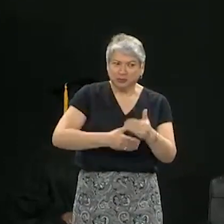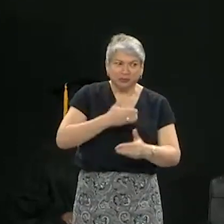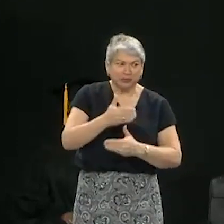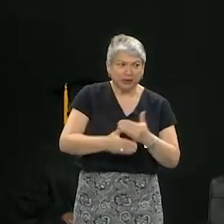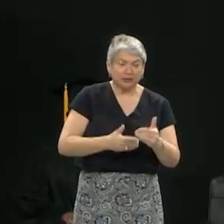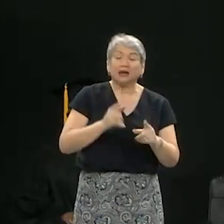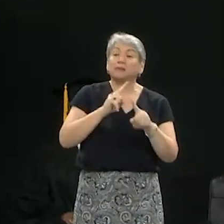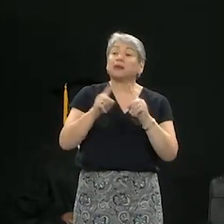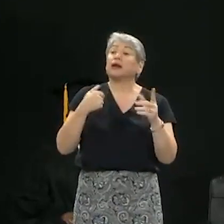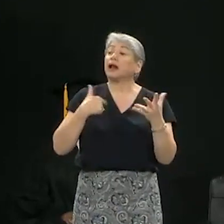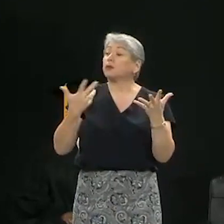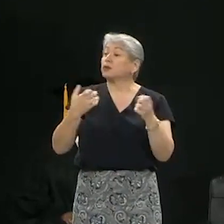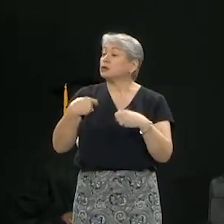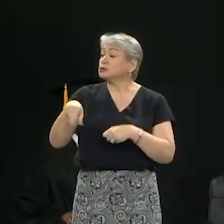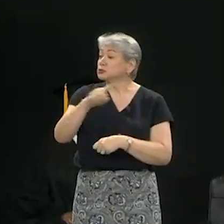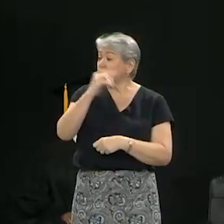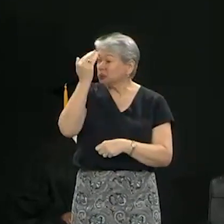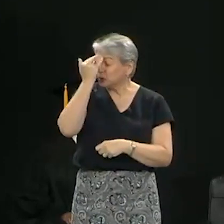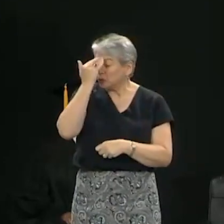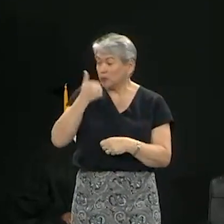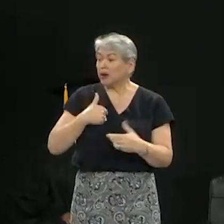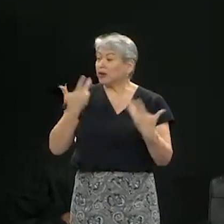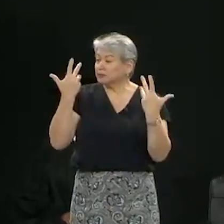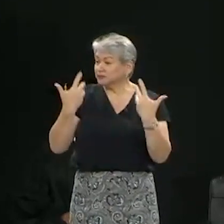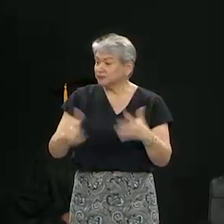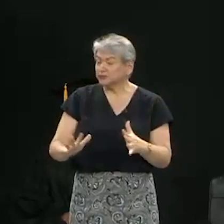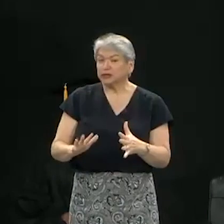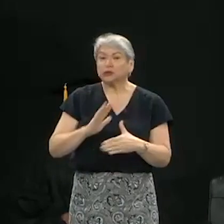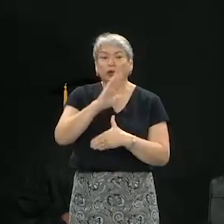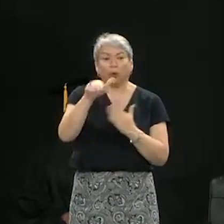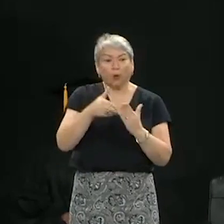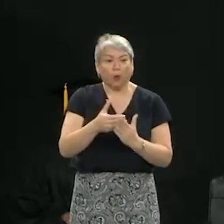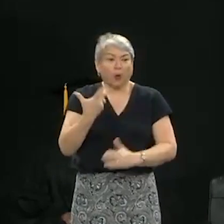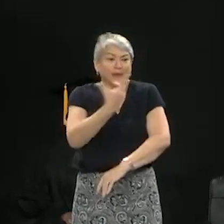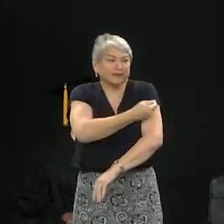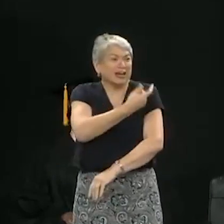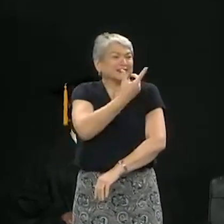but I want assure you that I have received all the necessary vaccinations,